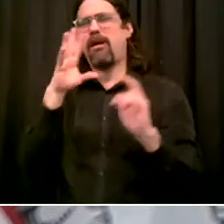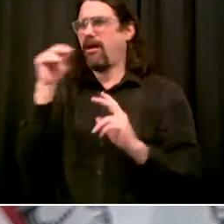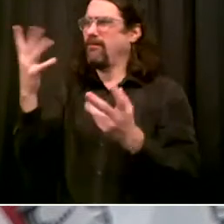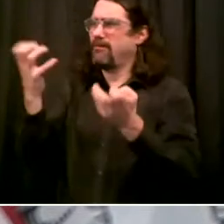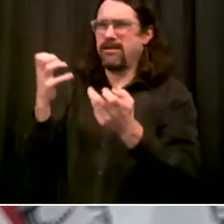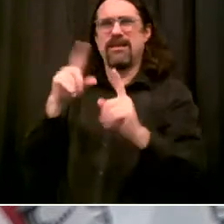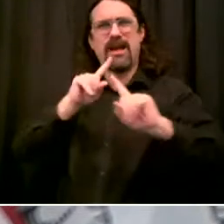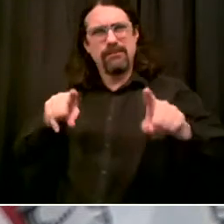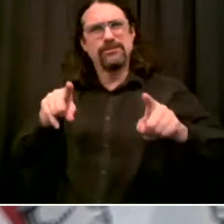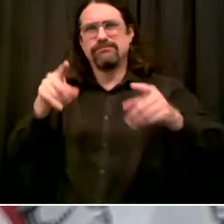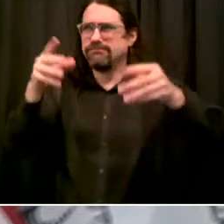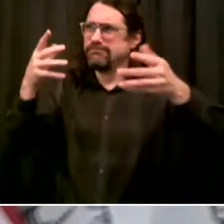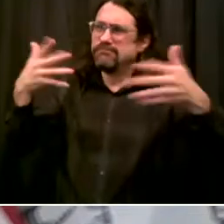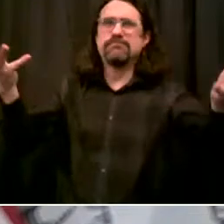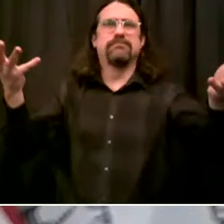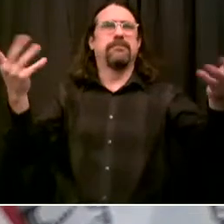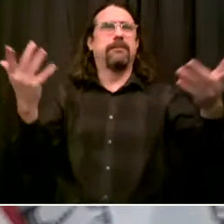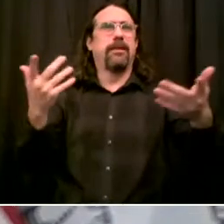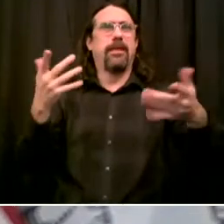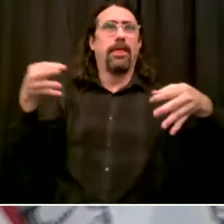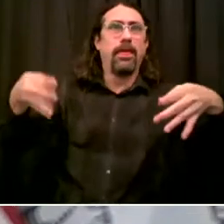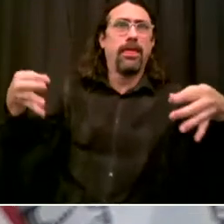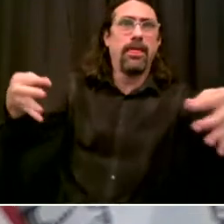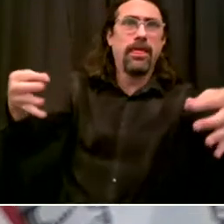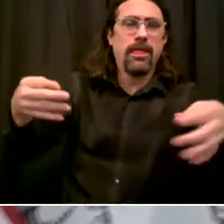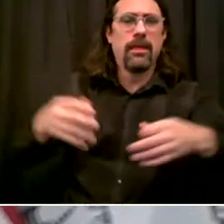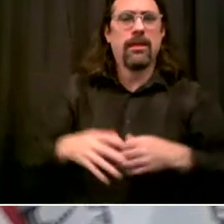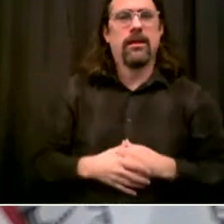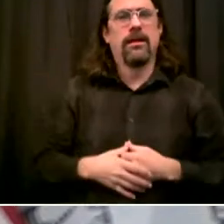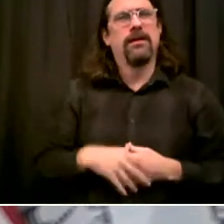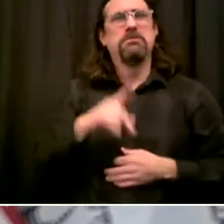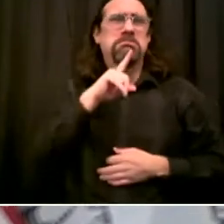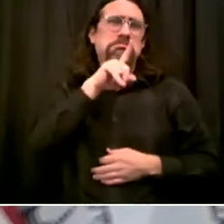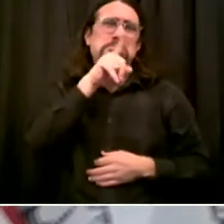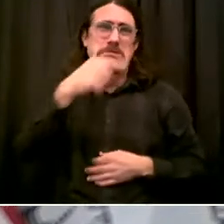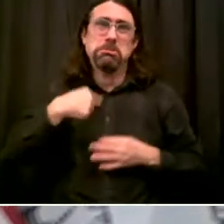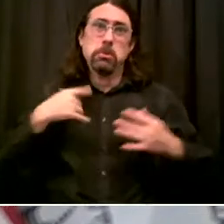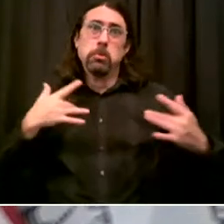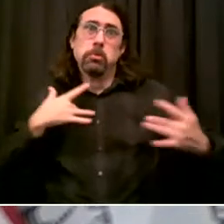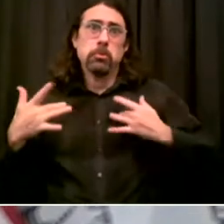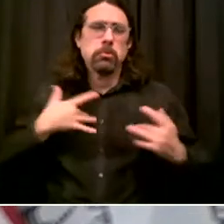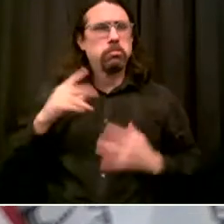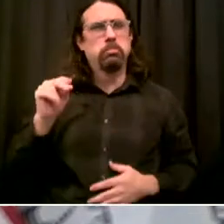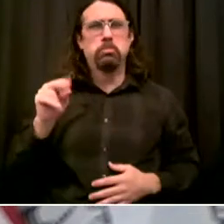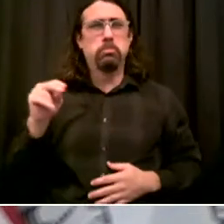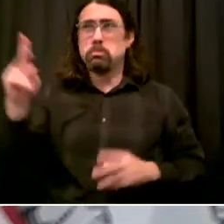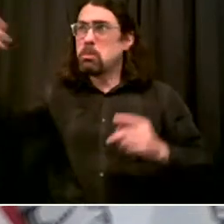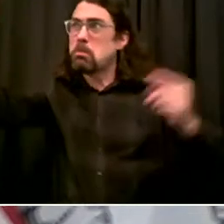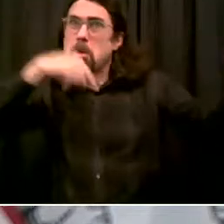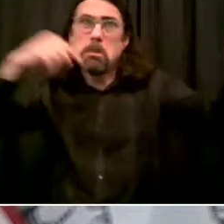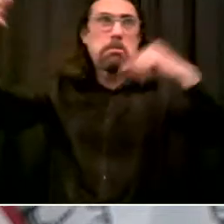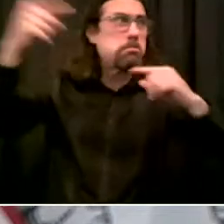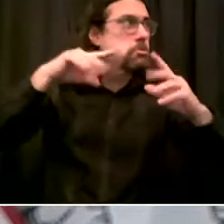WE ARE IN A POSITION TO MOMOE V FOFOWARRD. SO, I DO NOT SEE AT